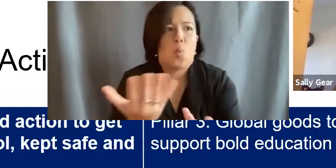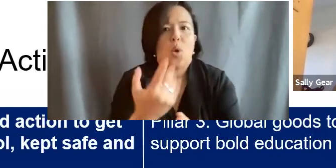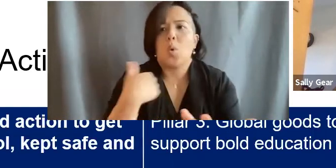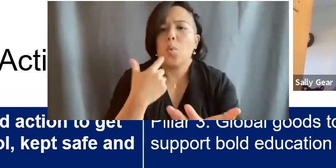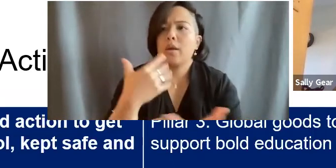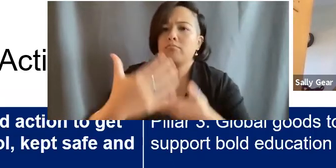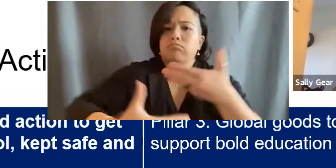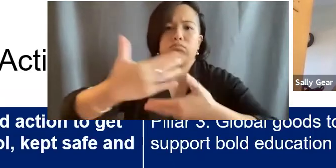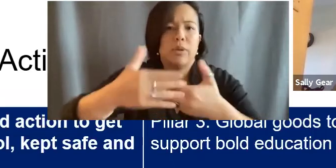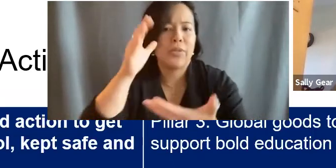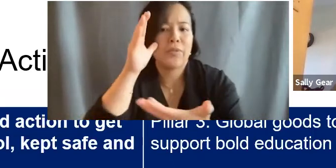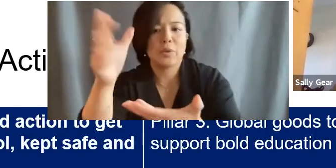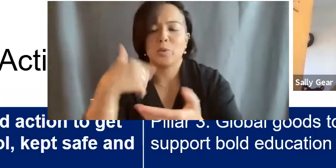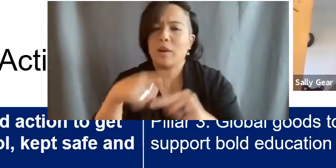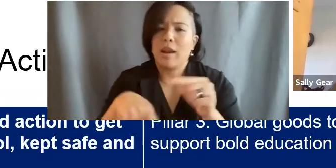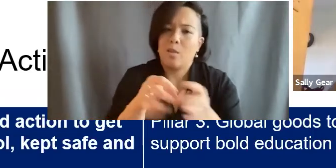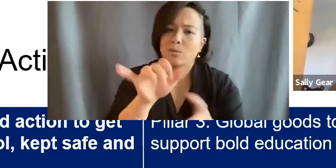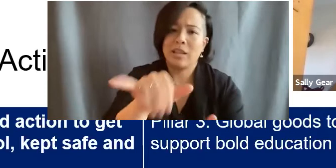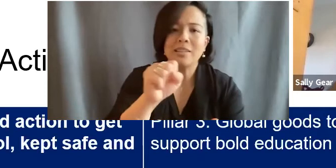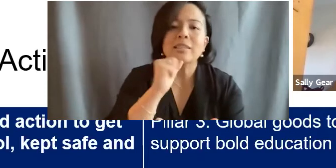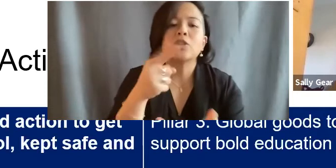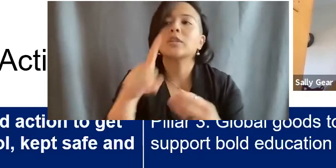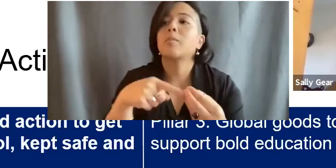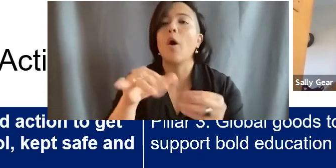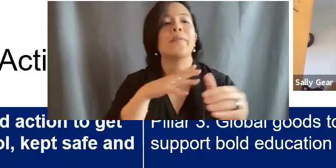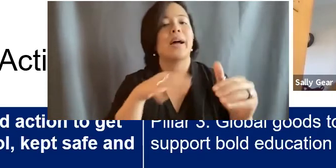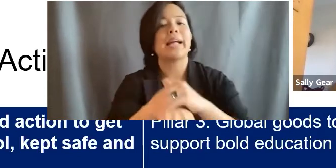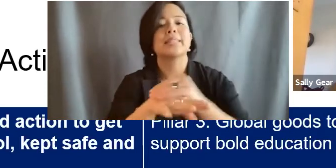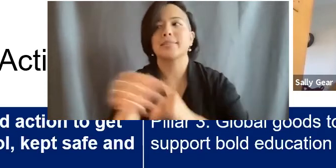It's not just about access. It's absolutely needs to be about learning outcomes.